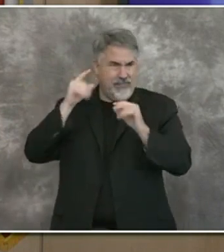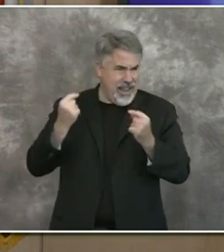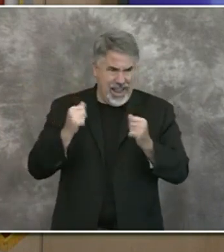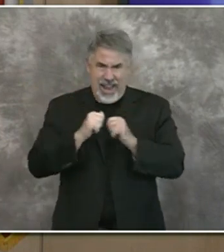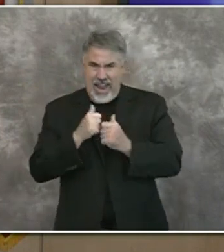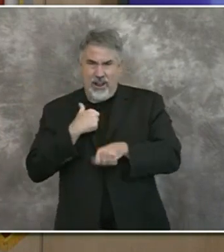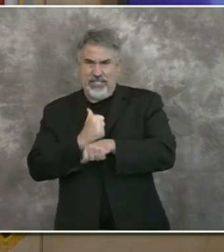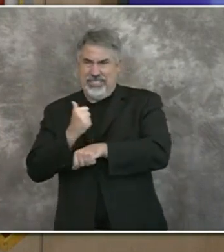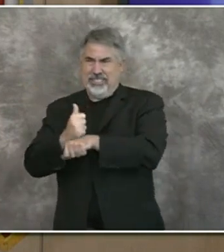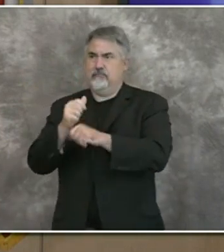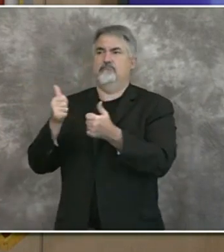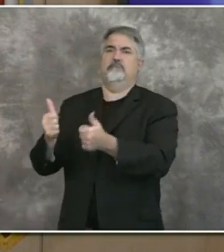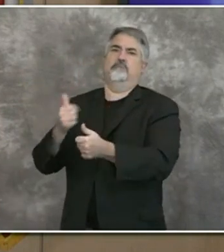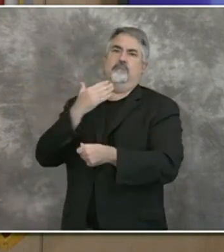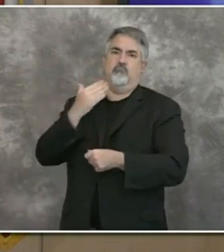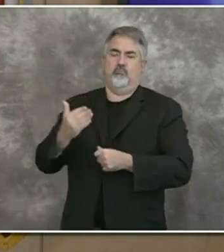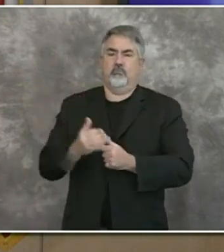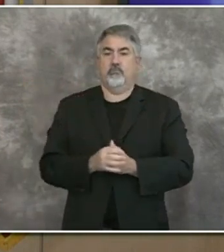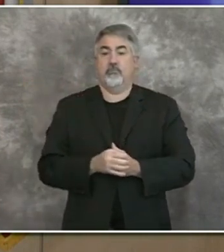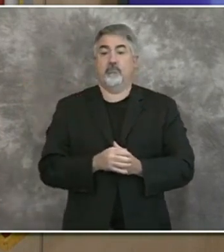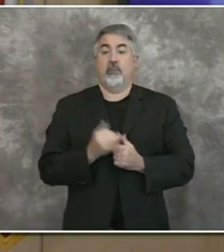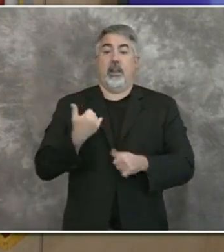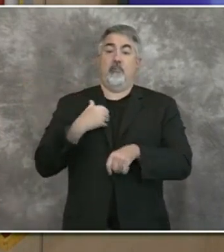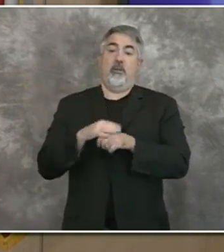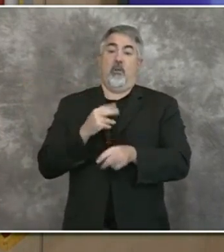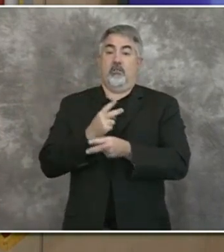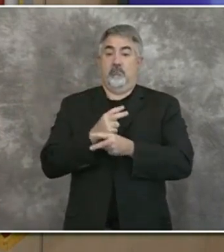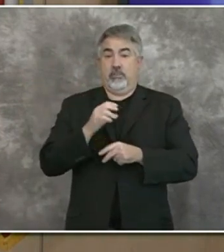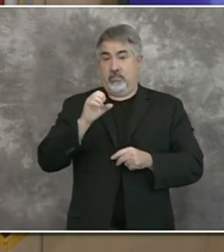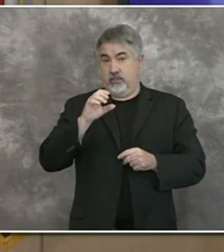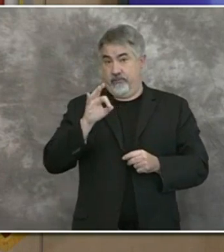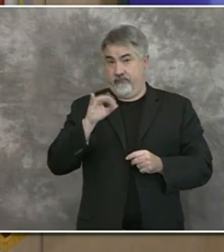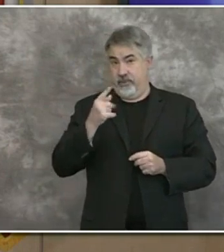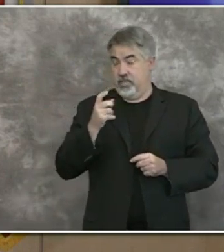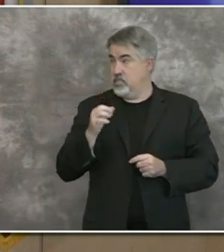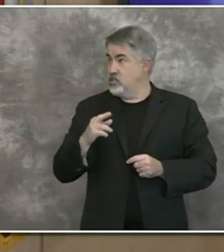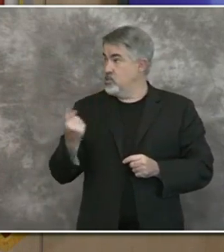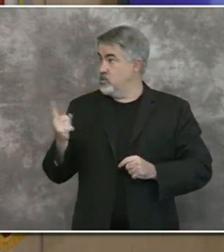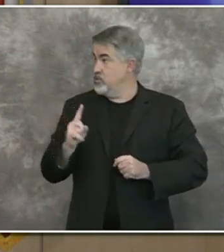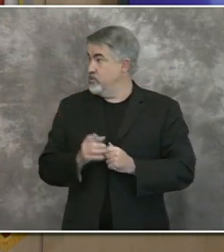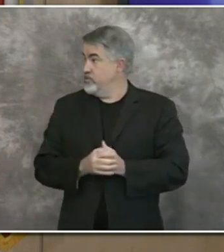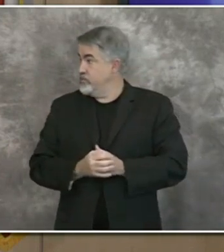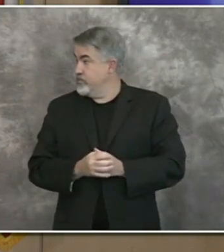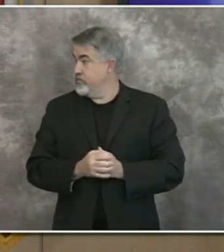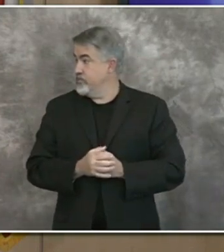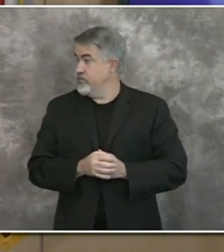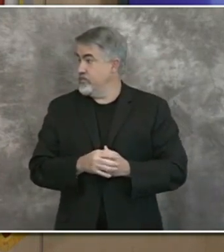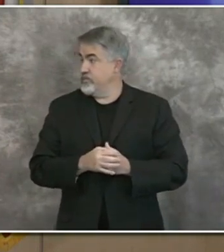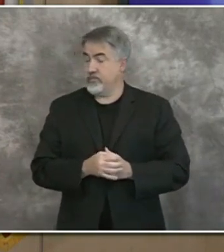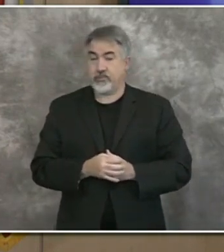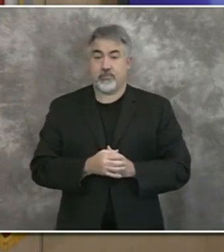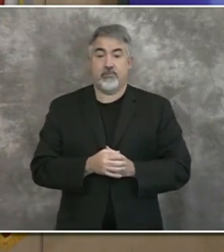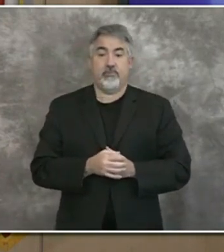SHOWN HOW FLEXIBLE CREATIVE AND DEDICATED THEY CAN BE WITH THAT LET'S MOVE STRAIGHT TO THE UPDATES SENT OUT ON